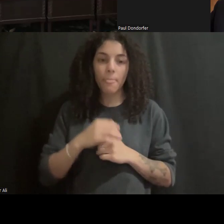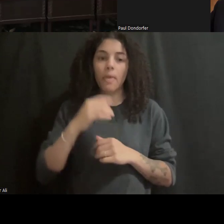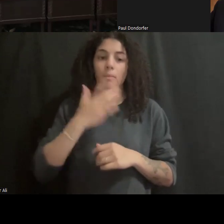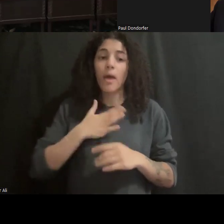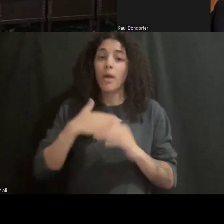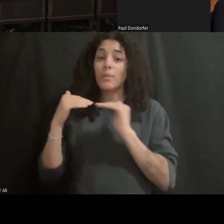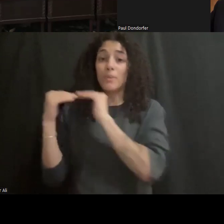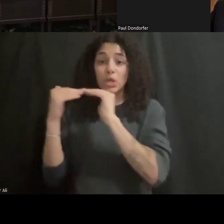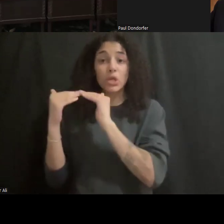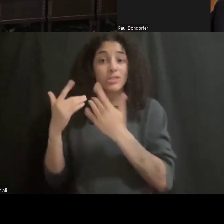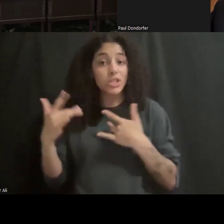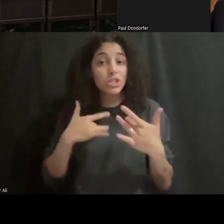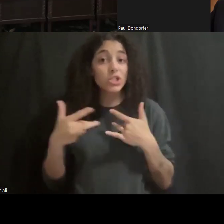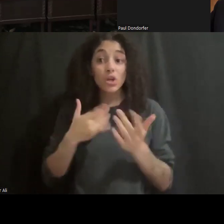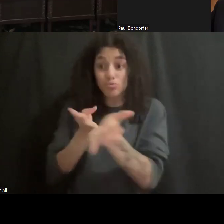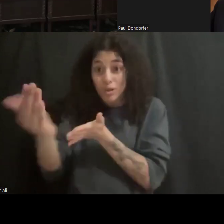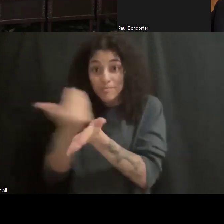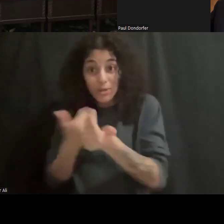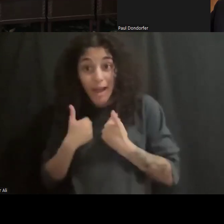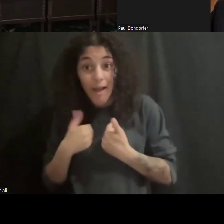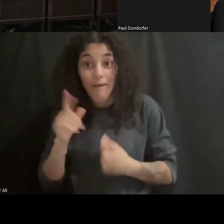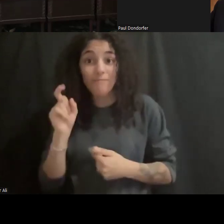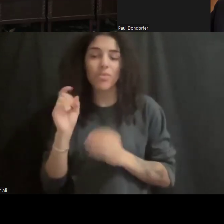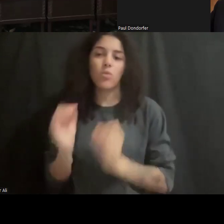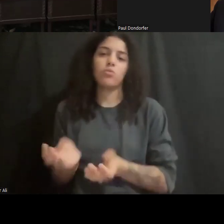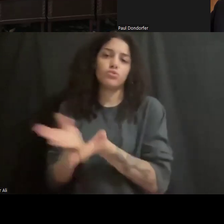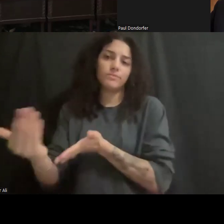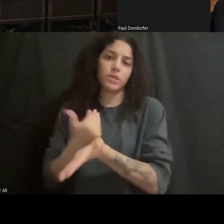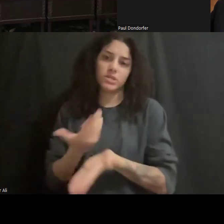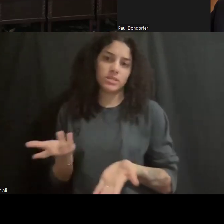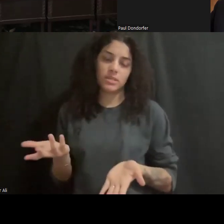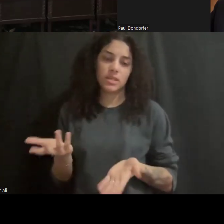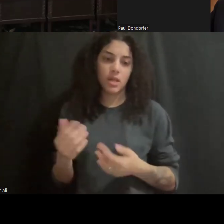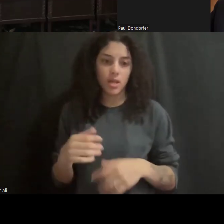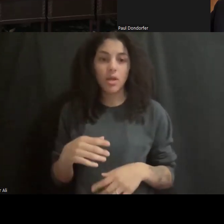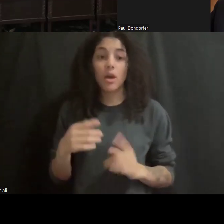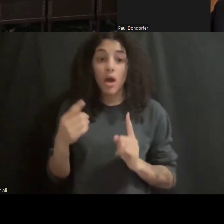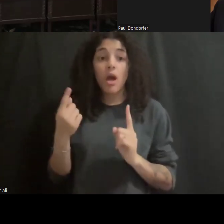of transparency that comes with this and they see this as a positive but